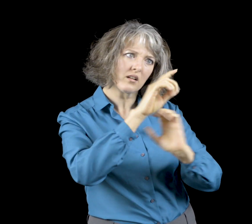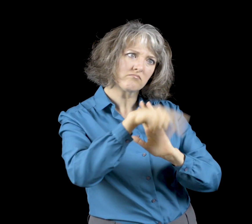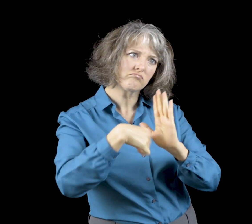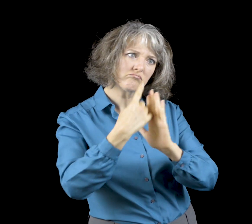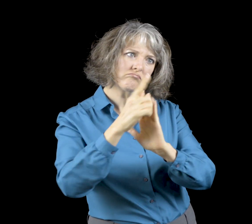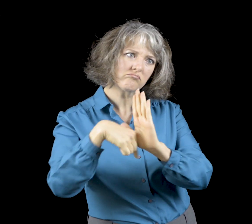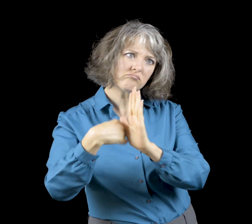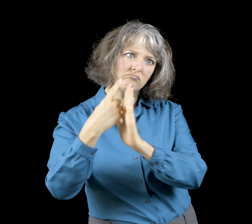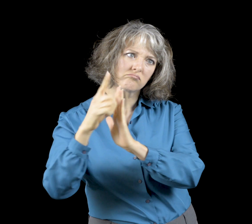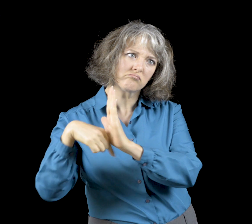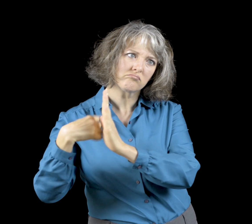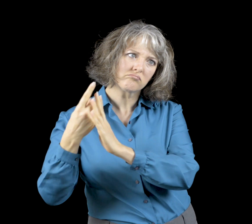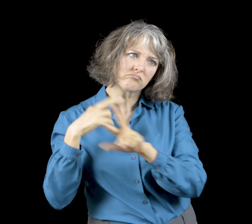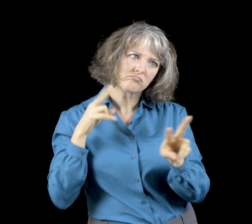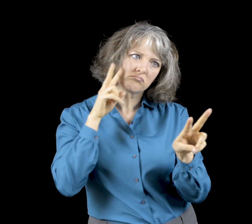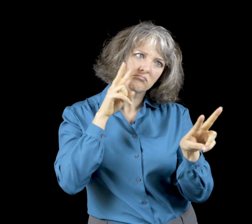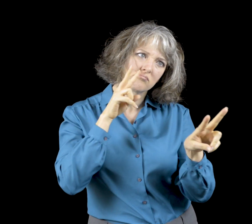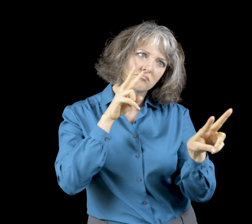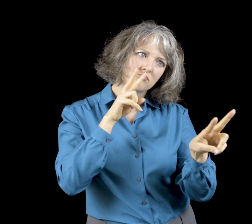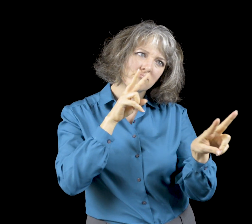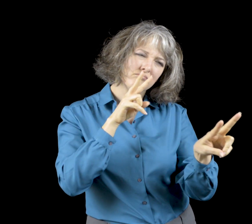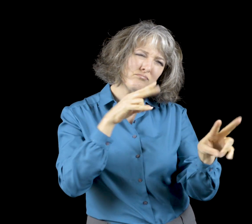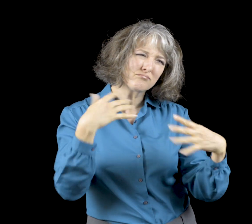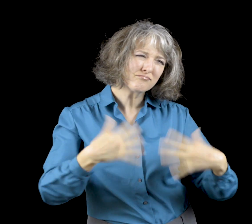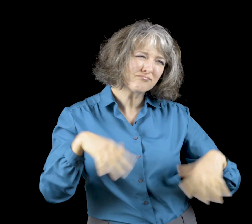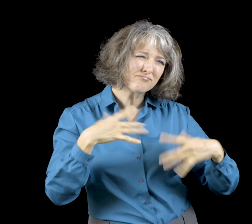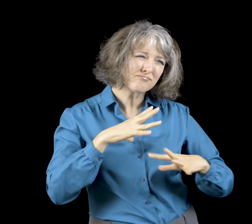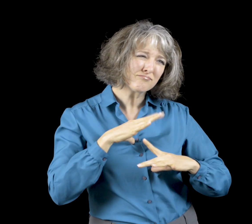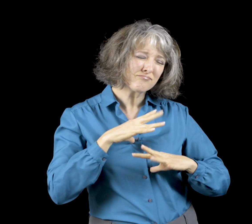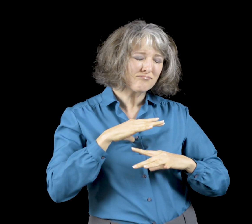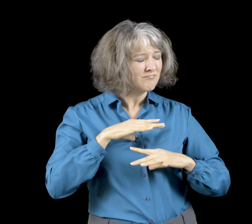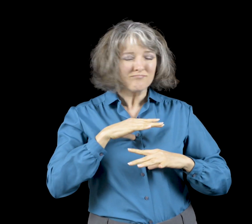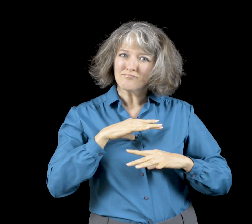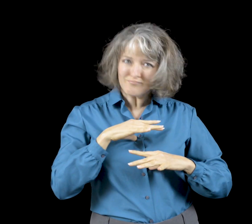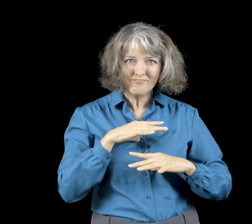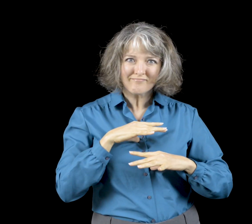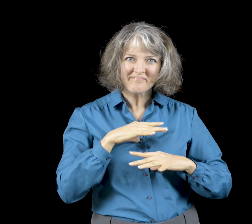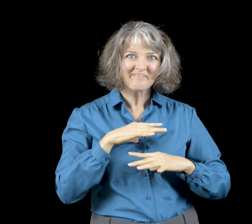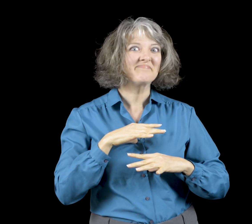The hours flies by. Stuck in a reverie. All so stunning.